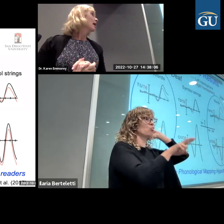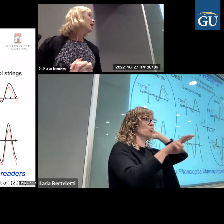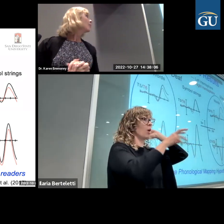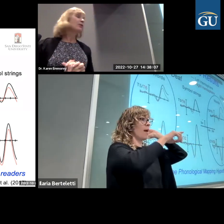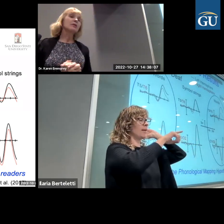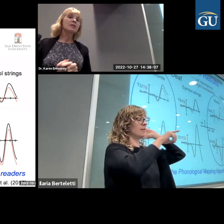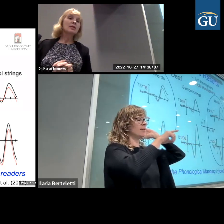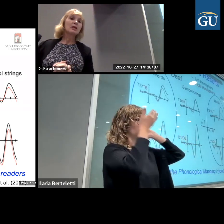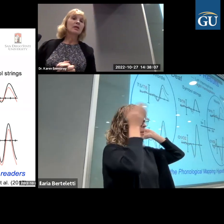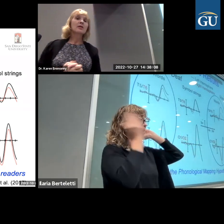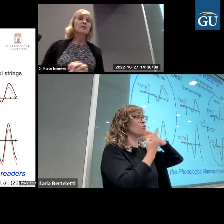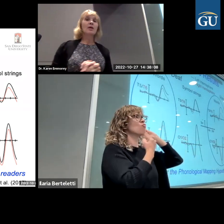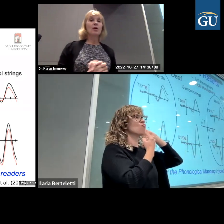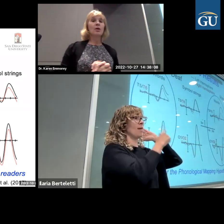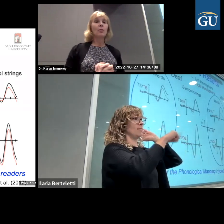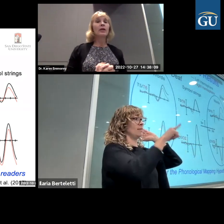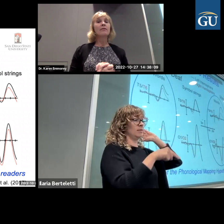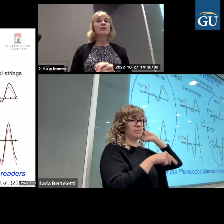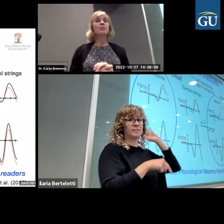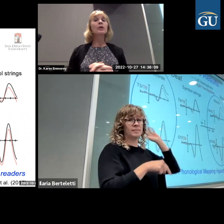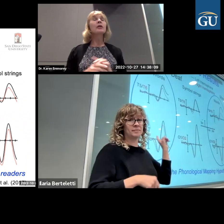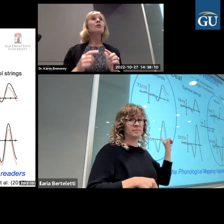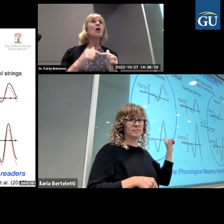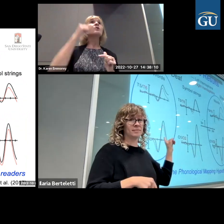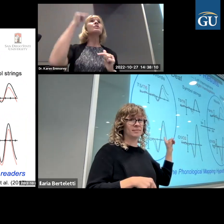but a much more bilateral response for the deaf readers.